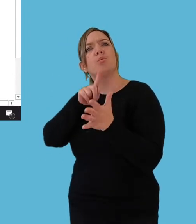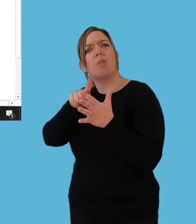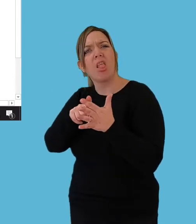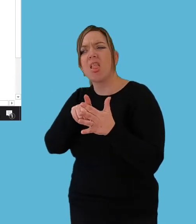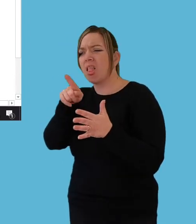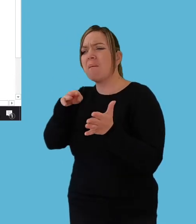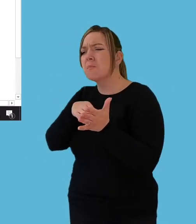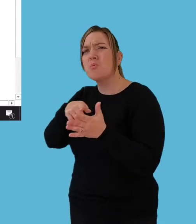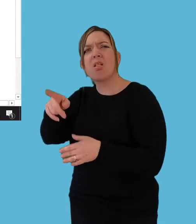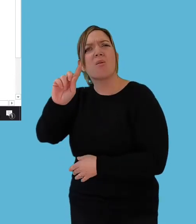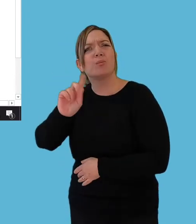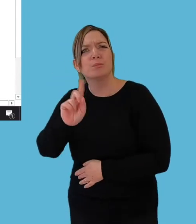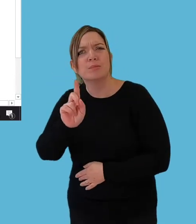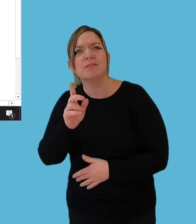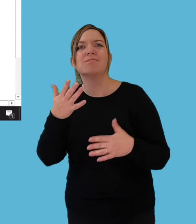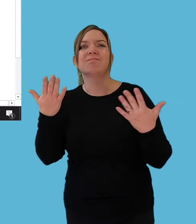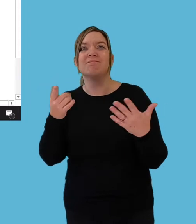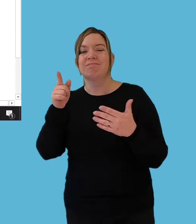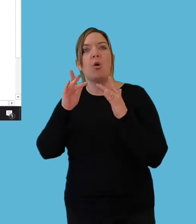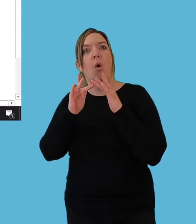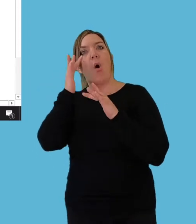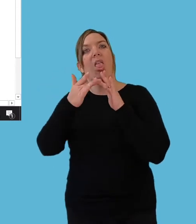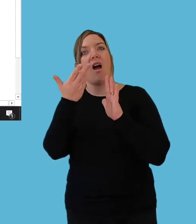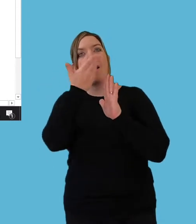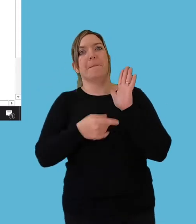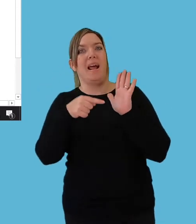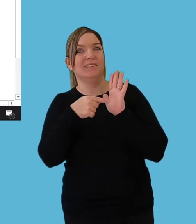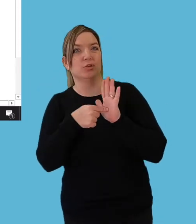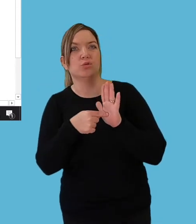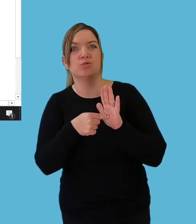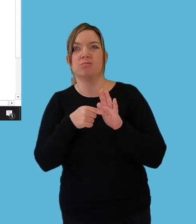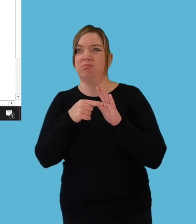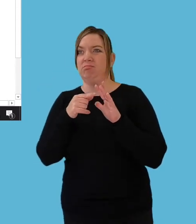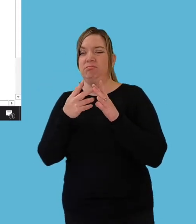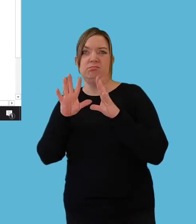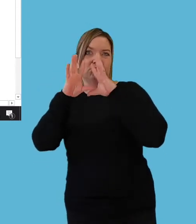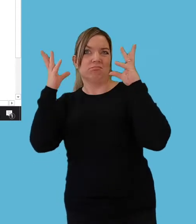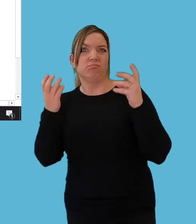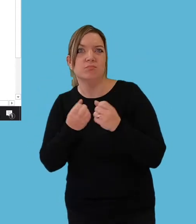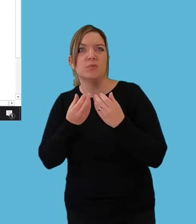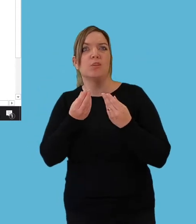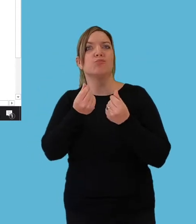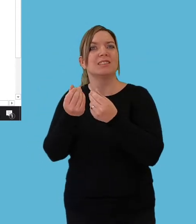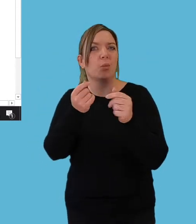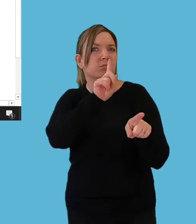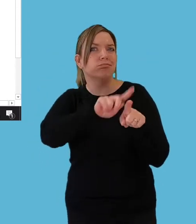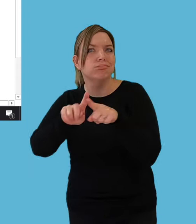So what is Moodle? Moodle is essentially an online web page, it's where we keep a range of resources from